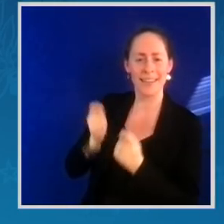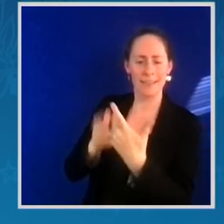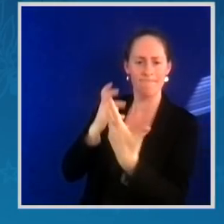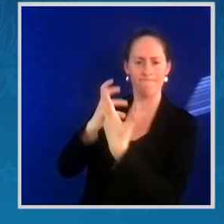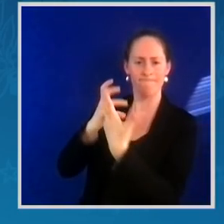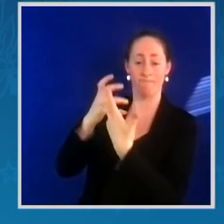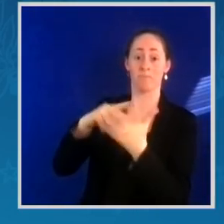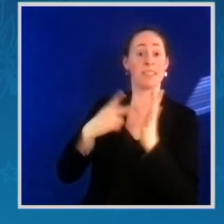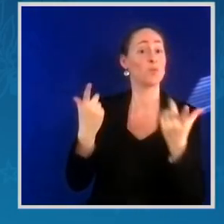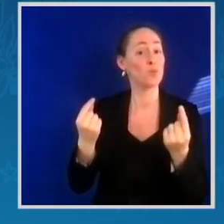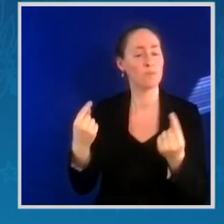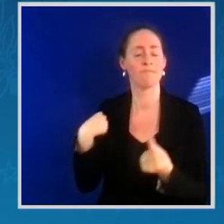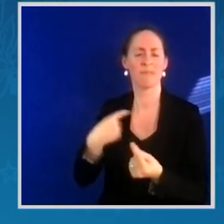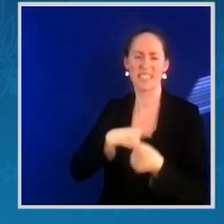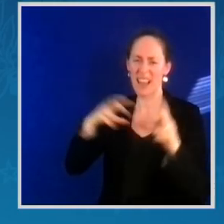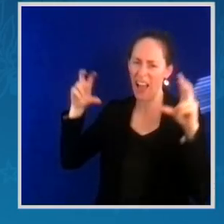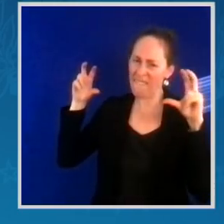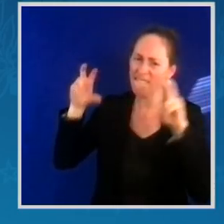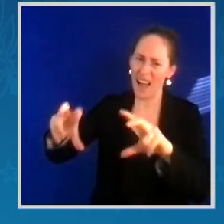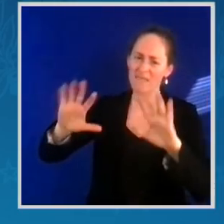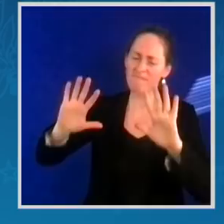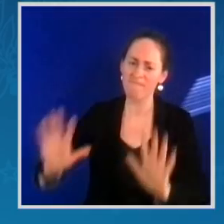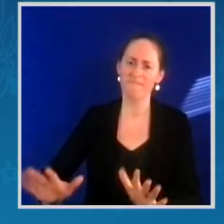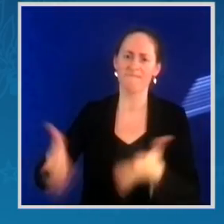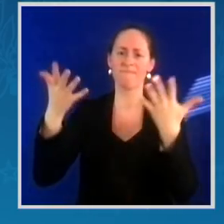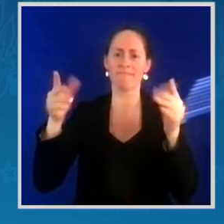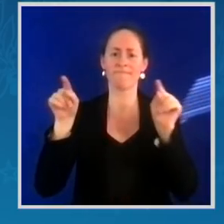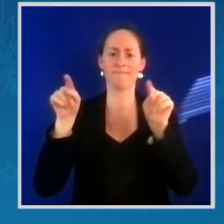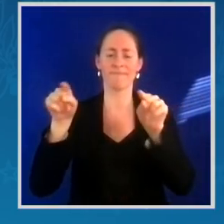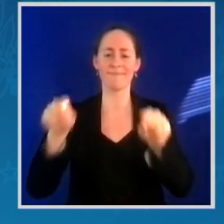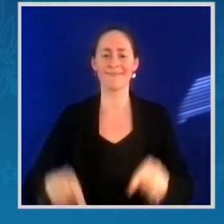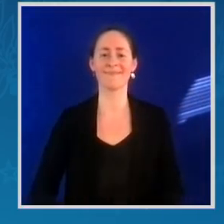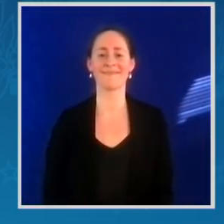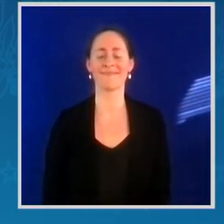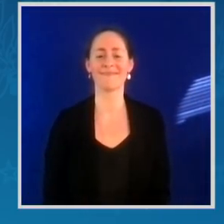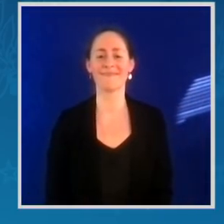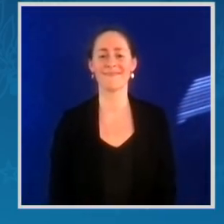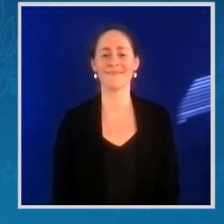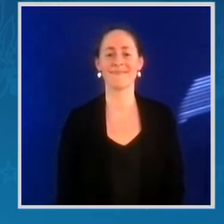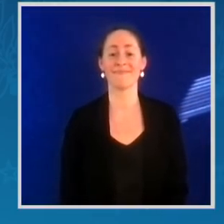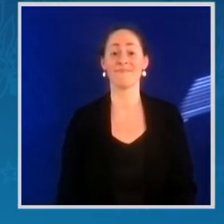In terms of our visit to Mexico, as you know, I met with the President this morning.